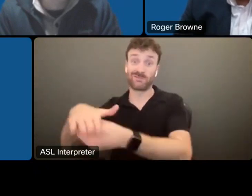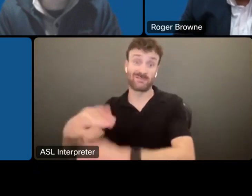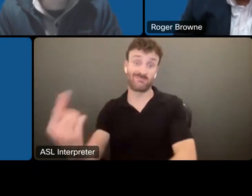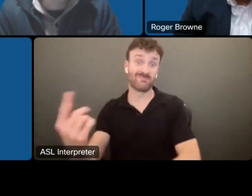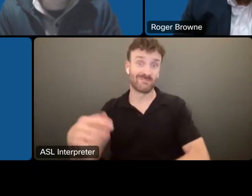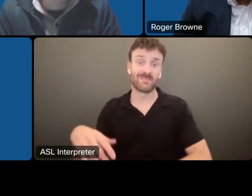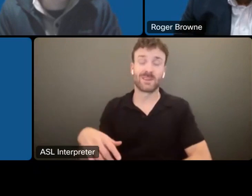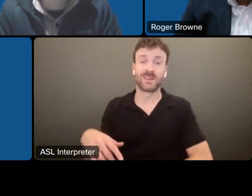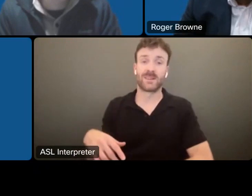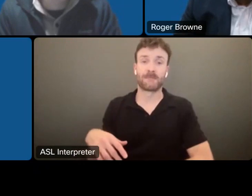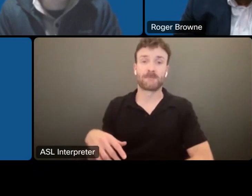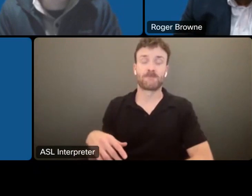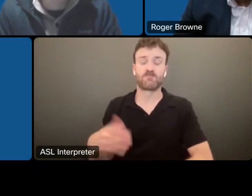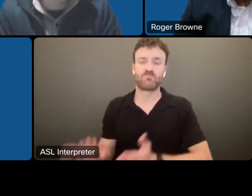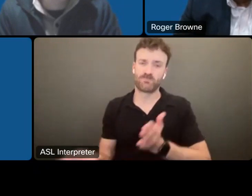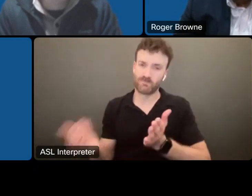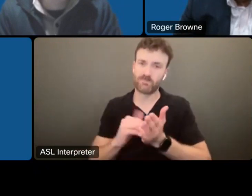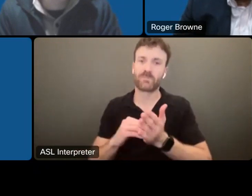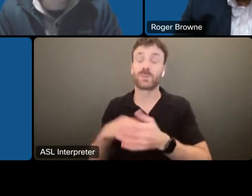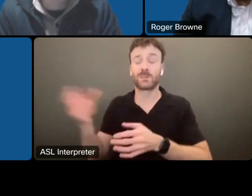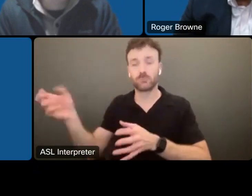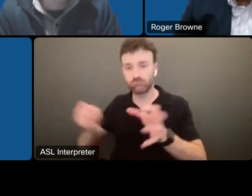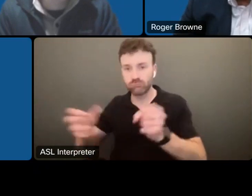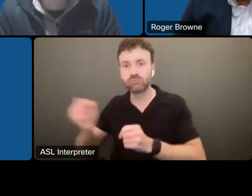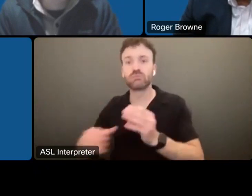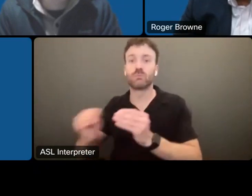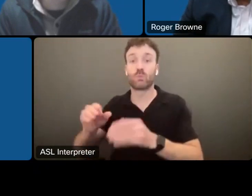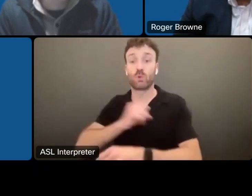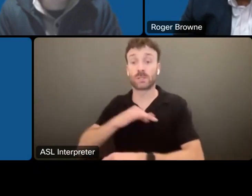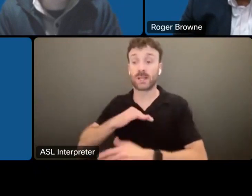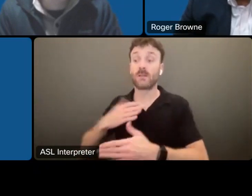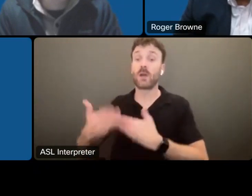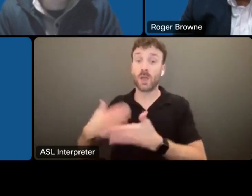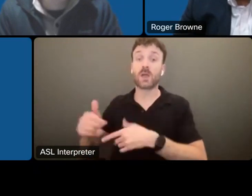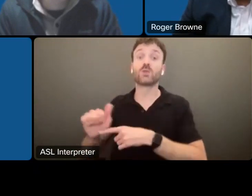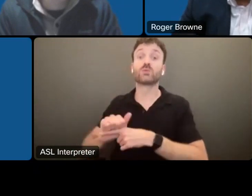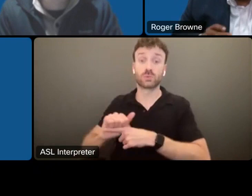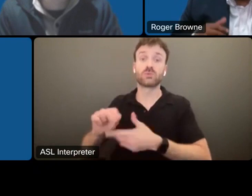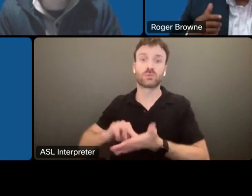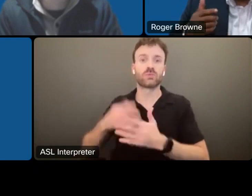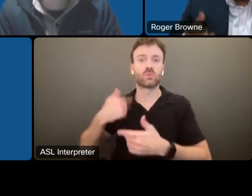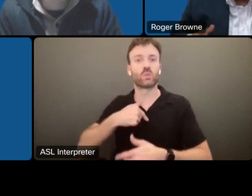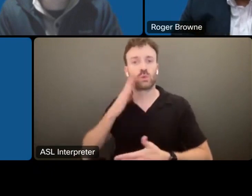And again, as we build up staff and staff are trained, we're going to continue rolling